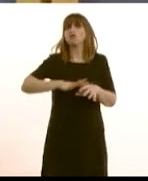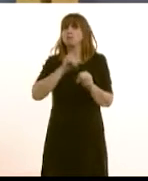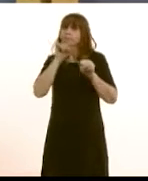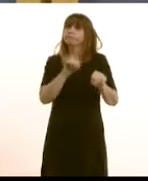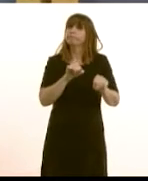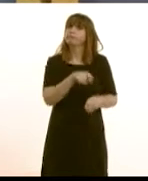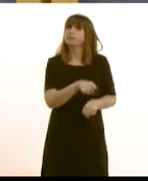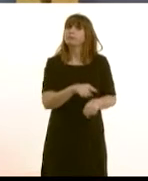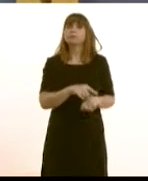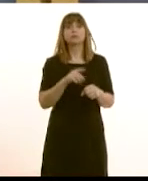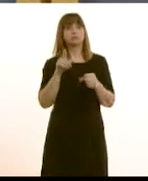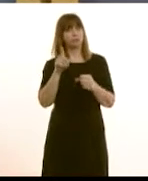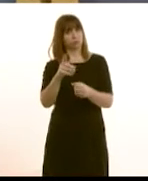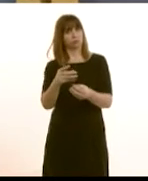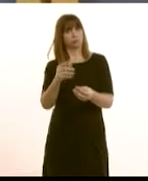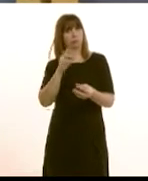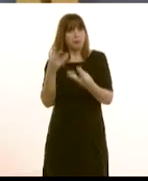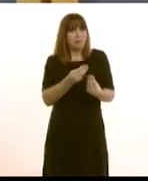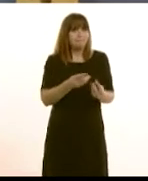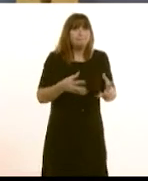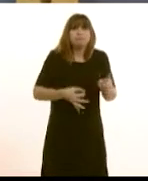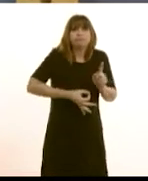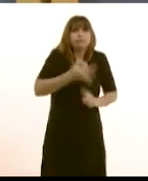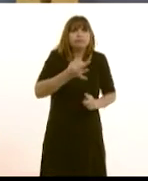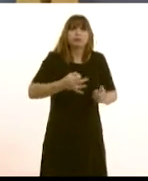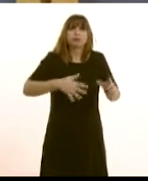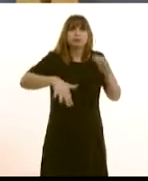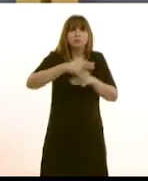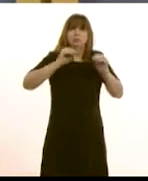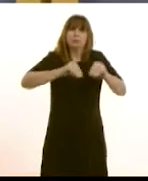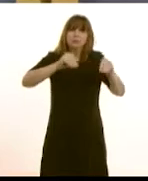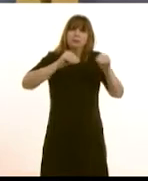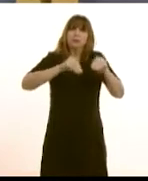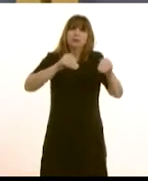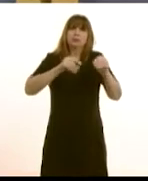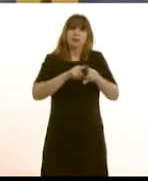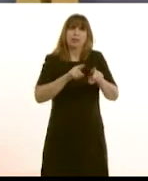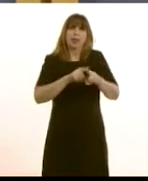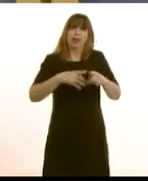to grow the local economy in high-skill and high-wage sectors, such as life sciences,